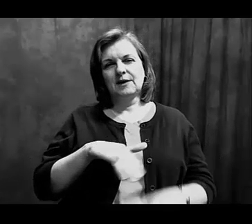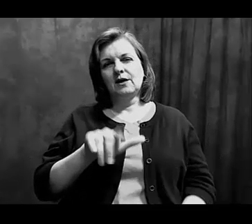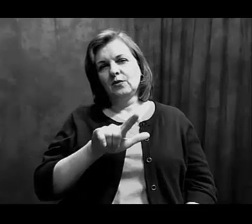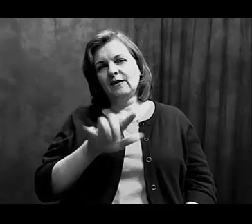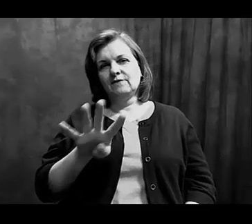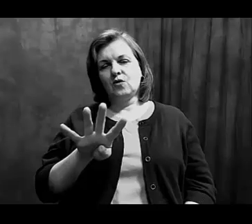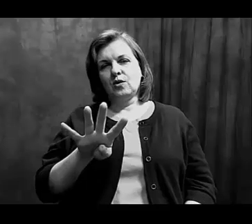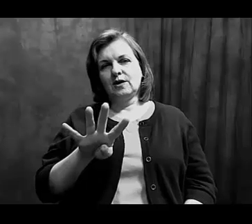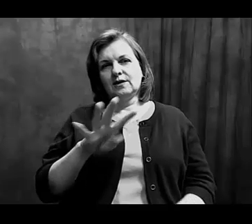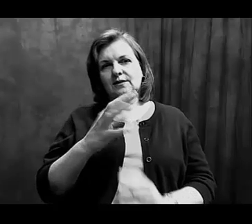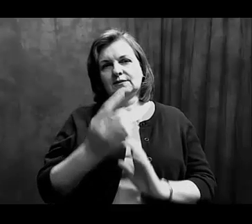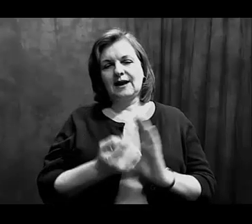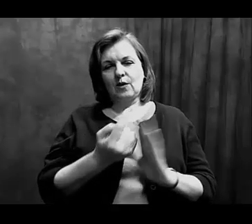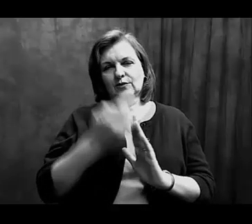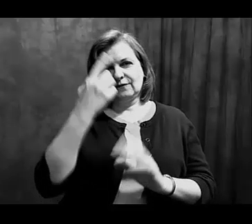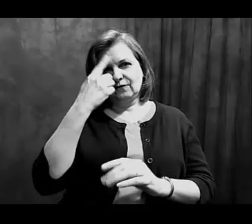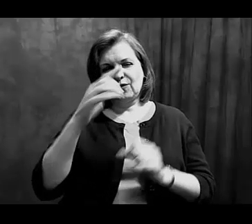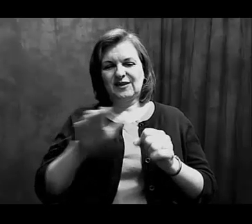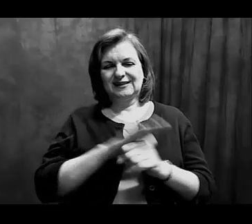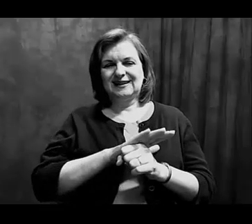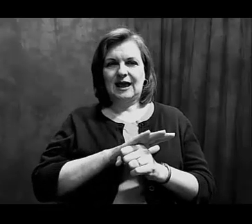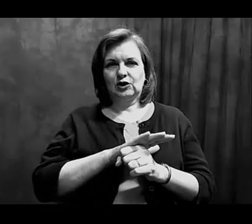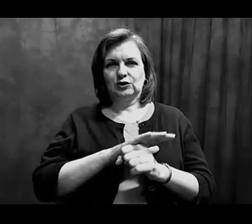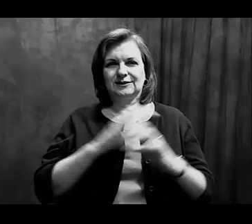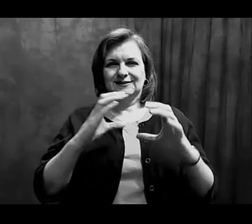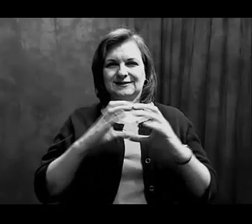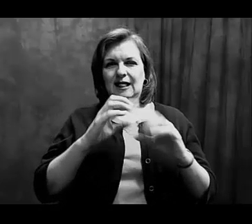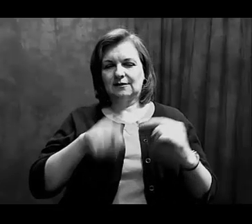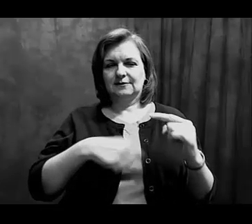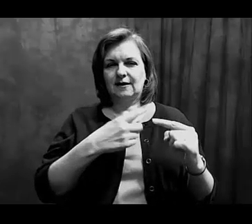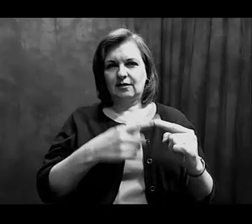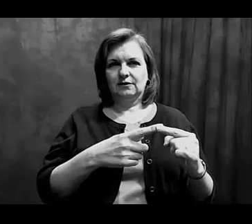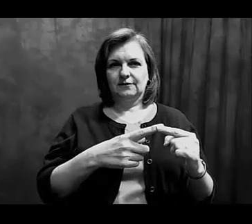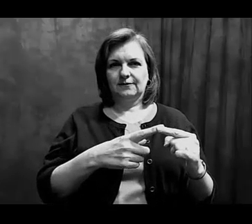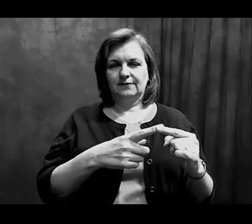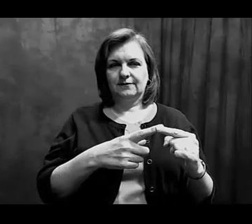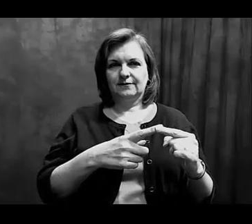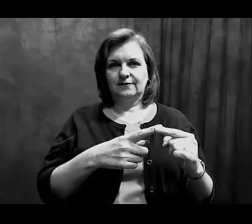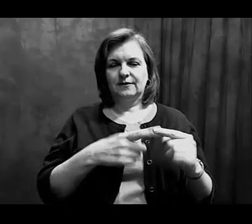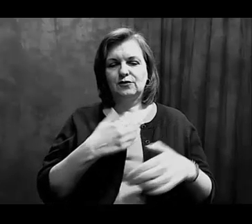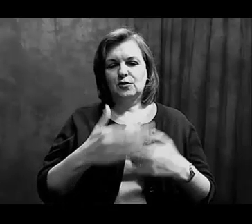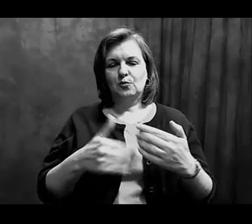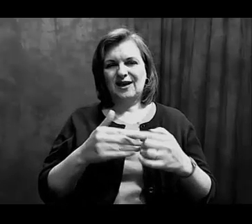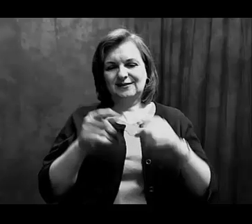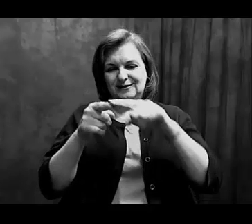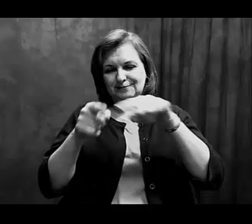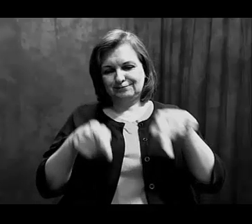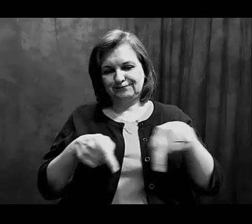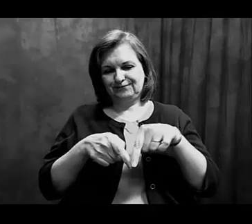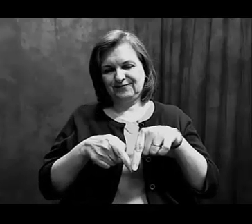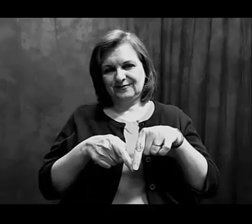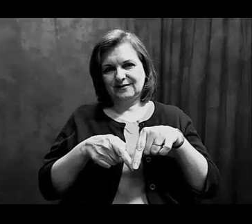as we refer to it this whole process of division takes about 1 hour